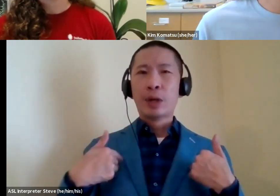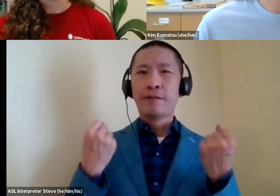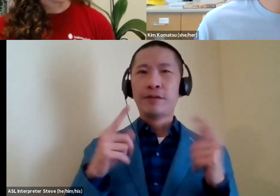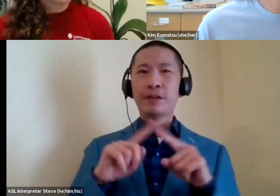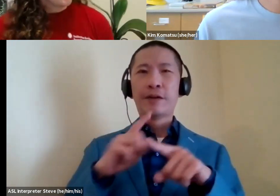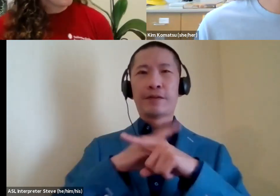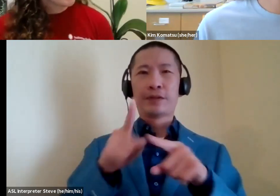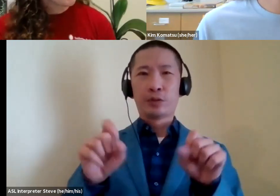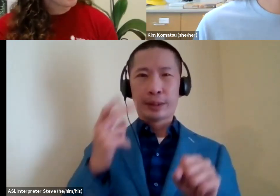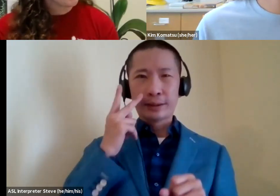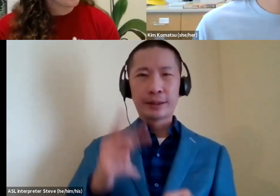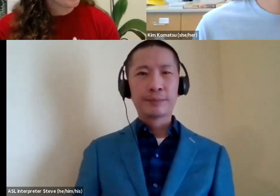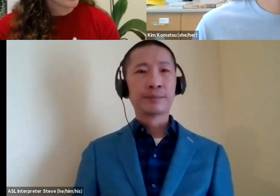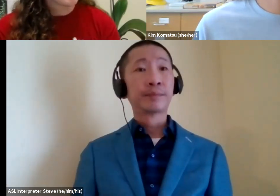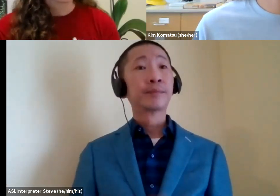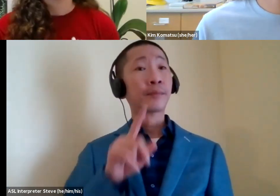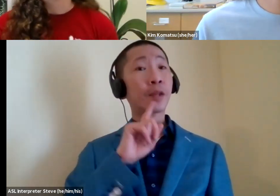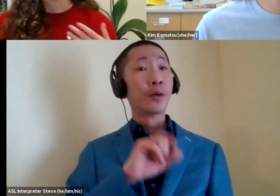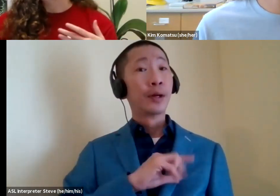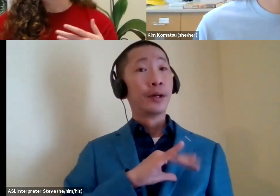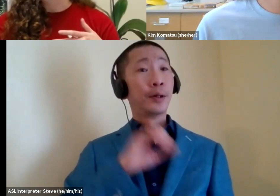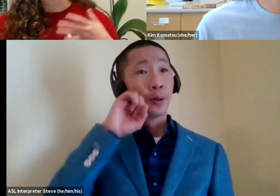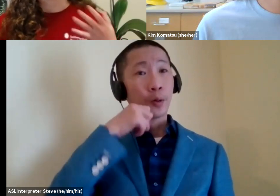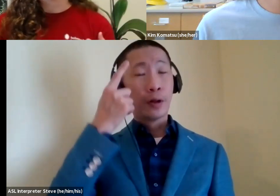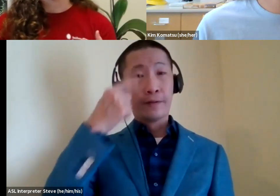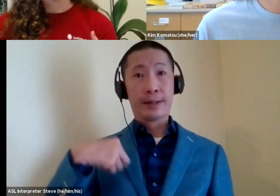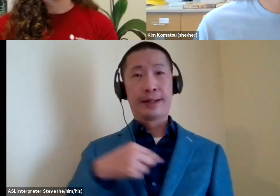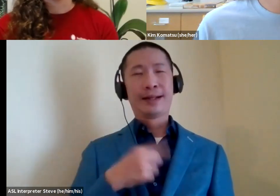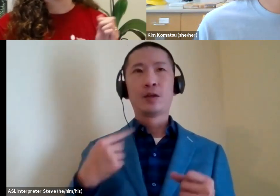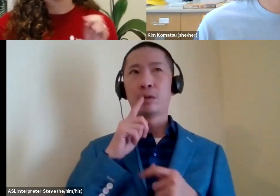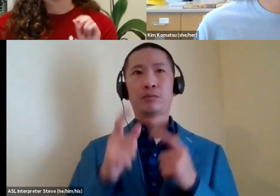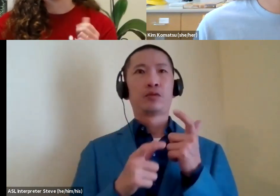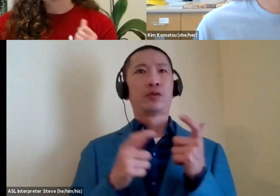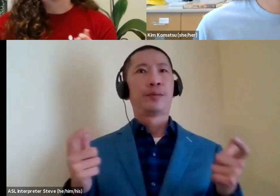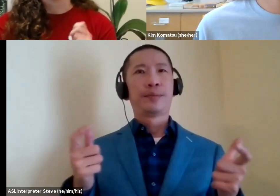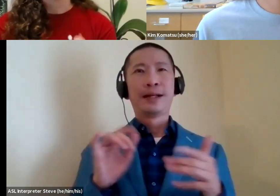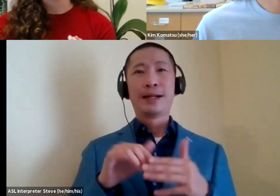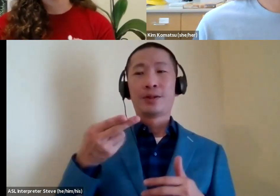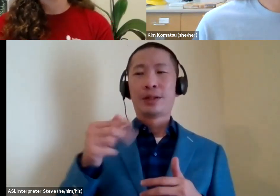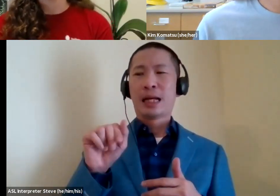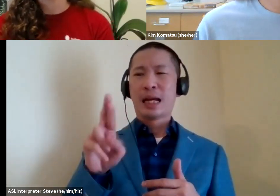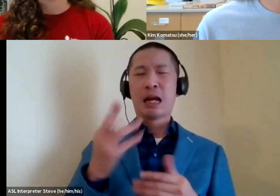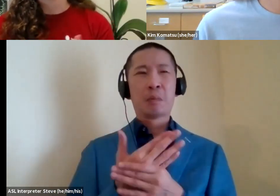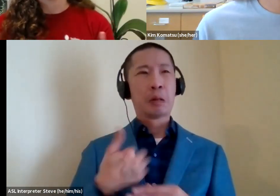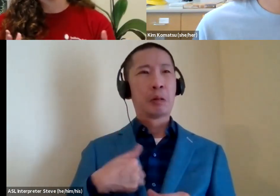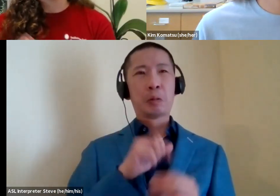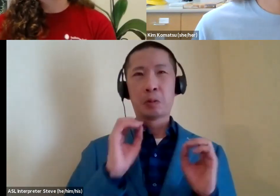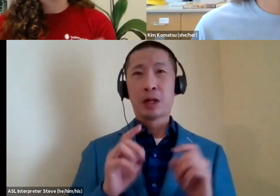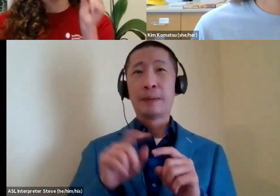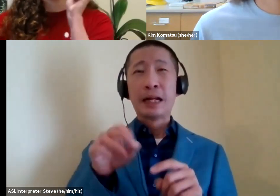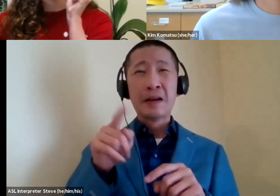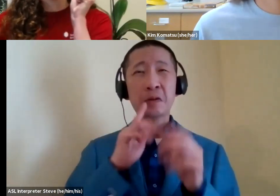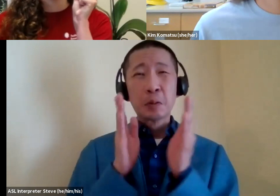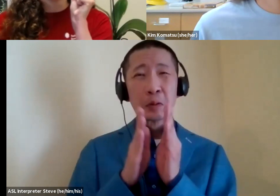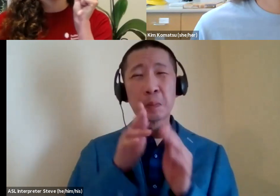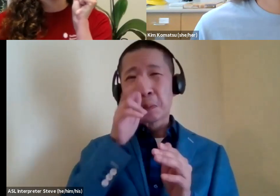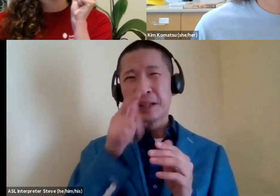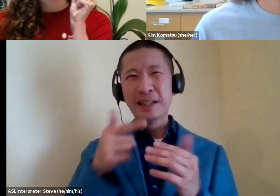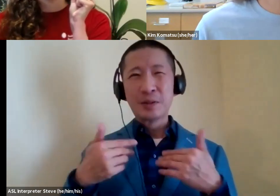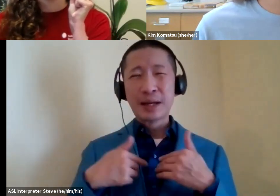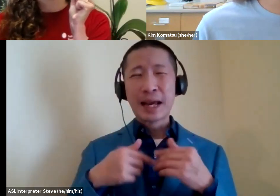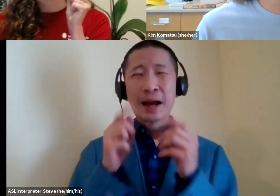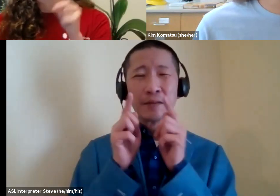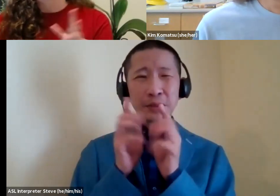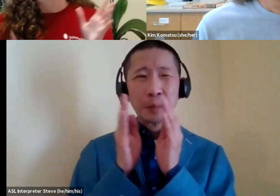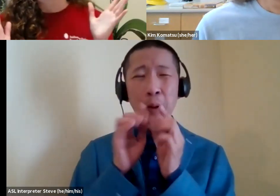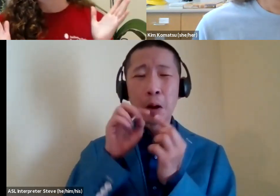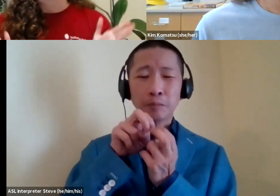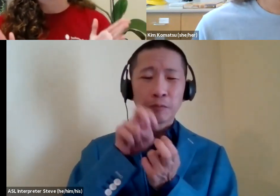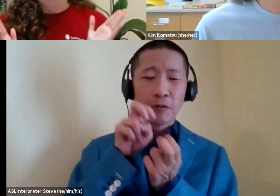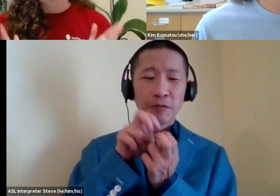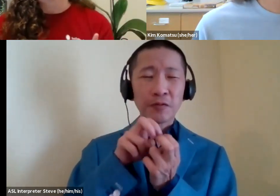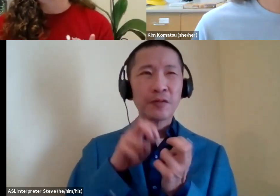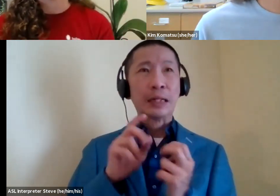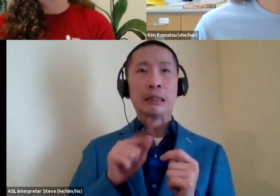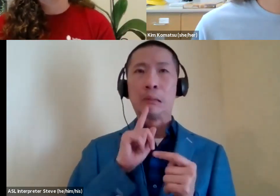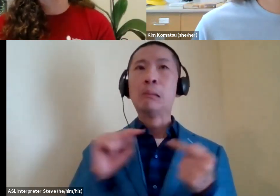Emily Borger: Yeah and that's really cool because for us since we're so big those hairs might not bother us as much, but if you're an insect and you've got tiny little jaws that because it makes a big difference.